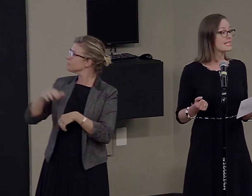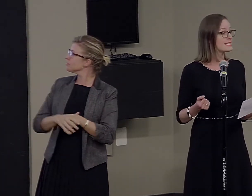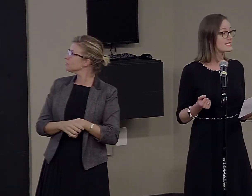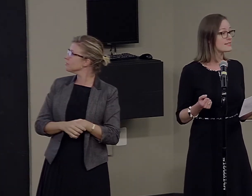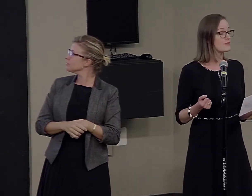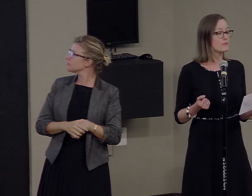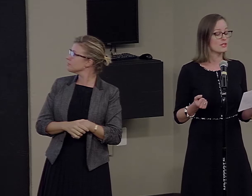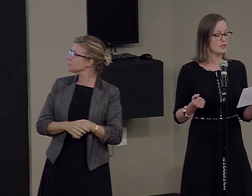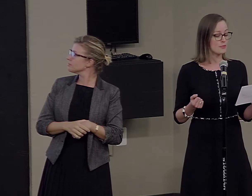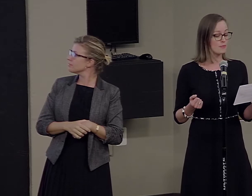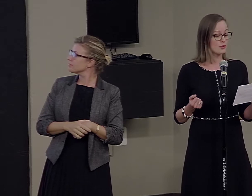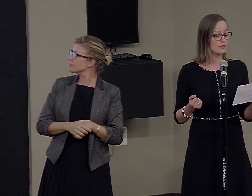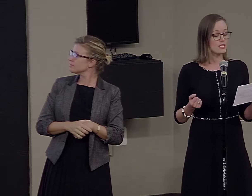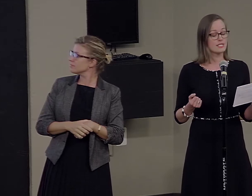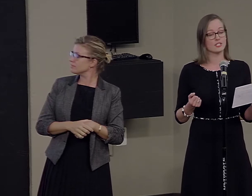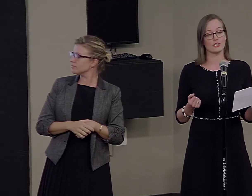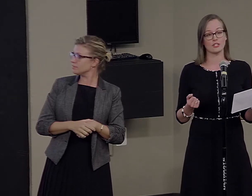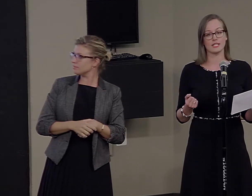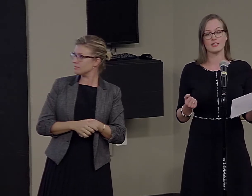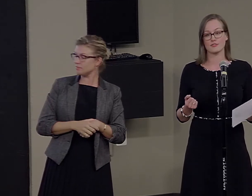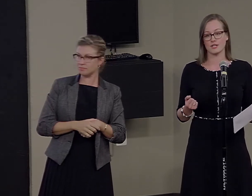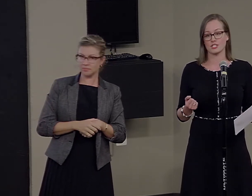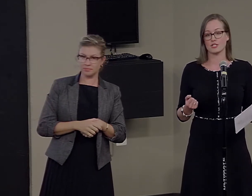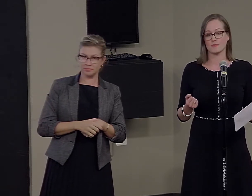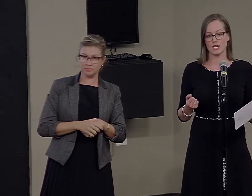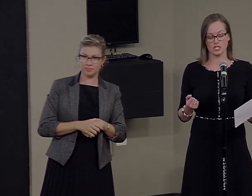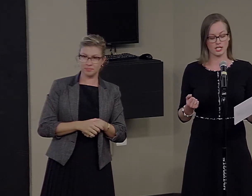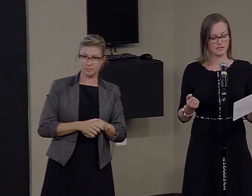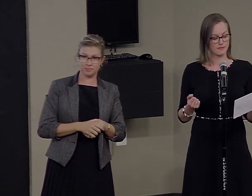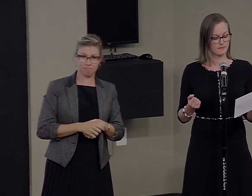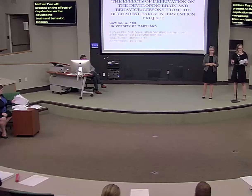lessons from the Bucharest Early Intervention Project.